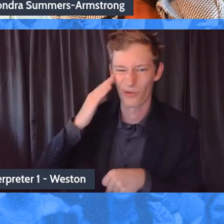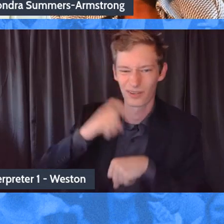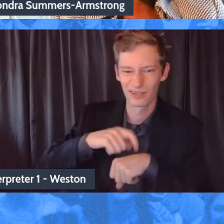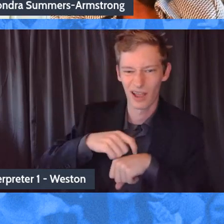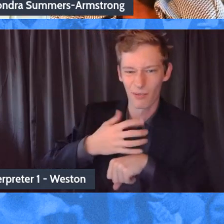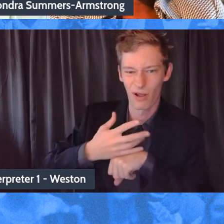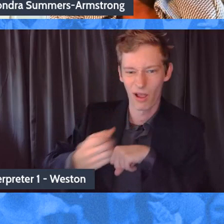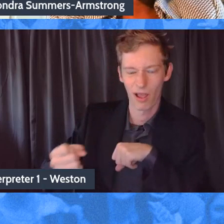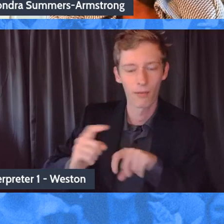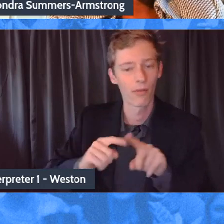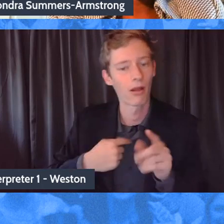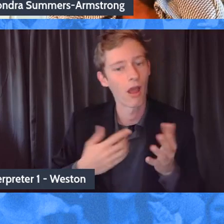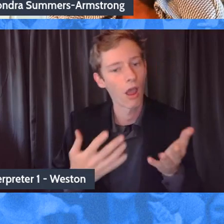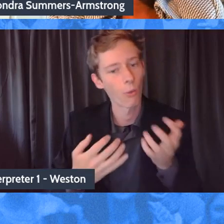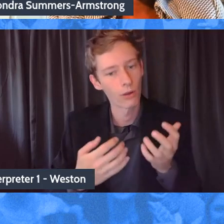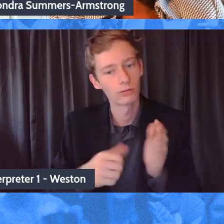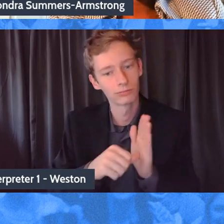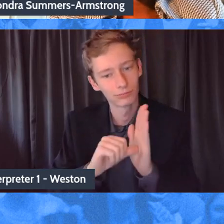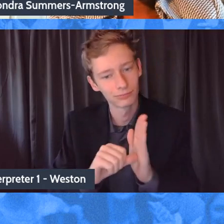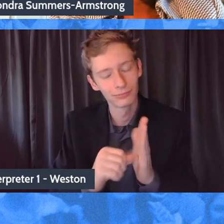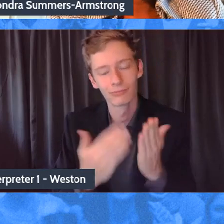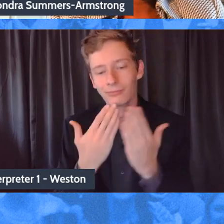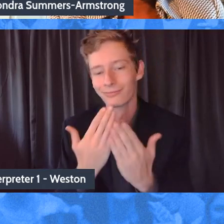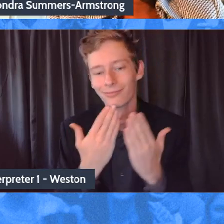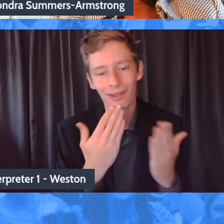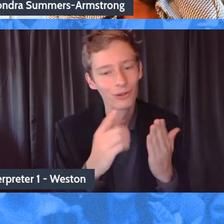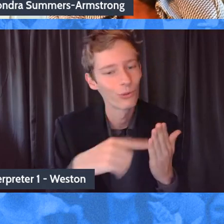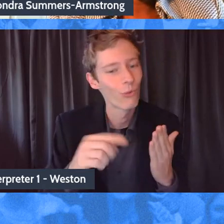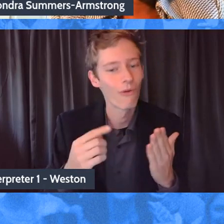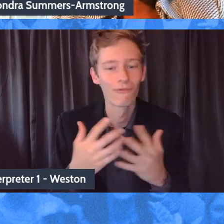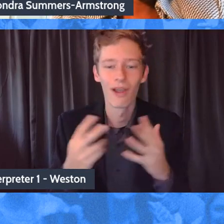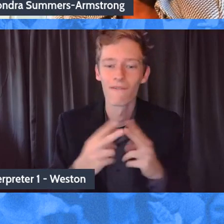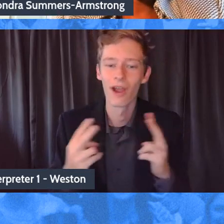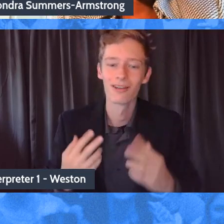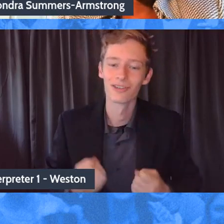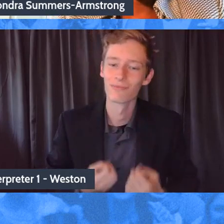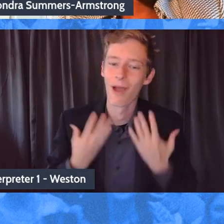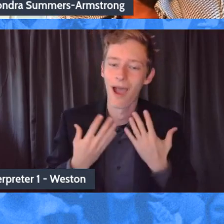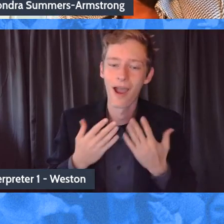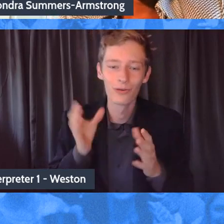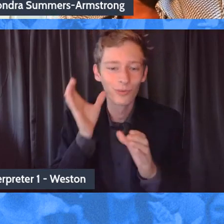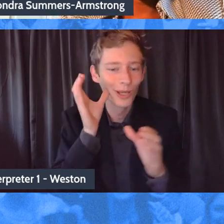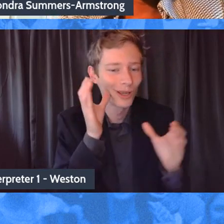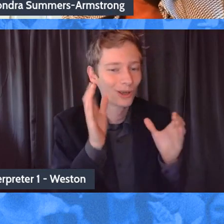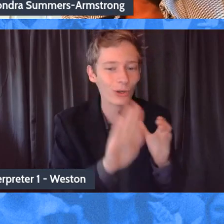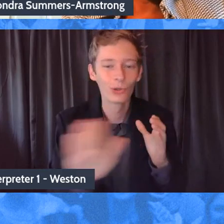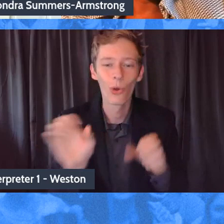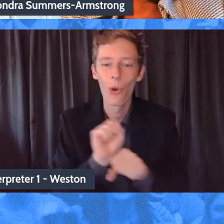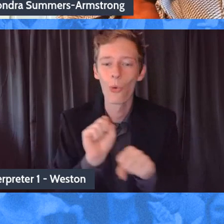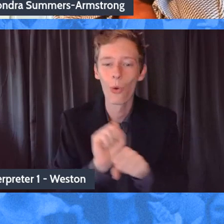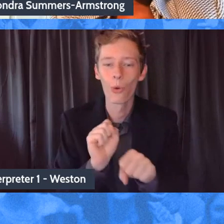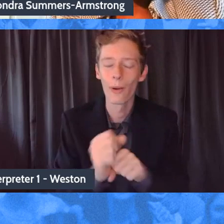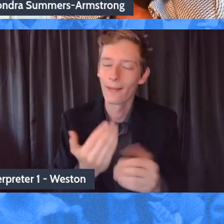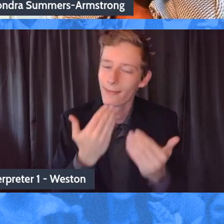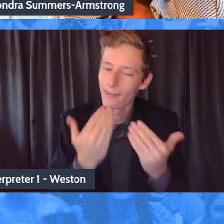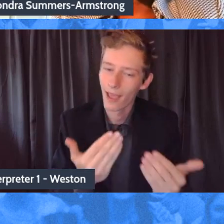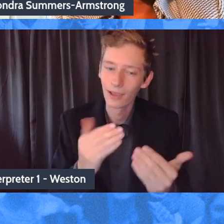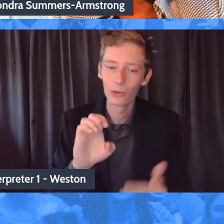it's been so inspiring to hear from all these women and all the work they're doing across the country, and thank you to EMILY's List for all that you do.